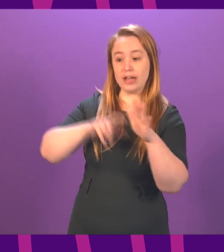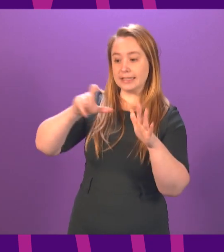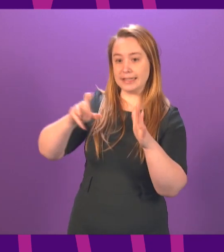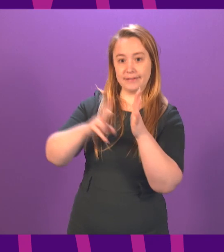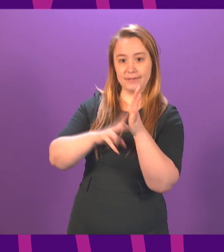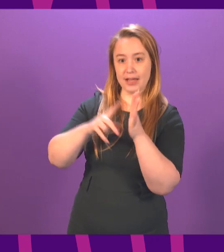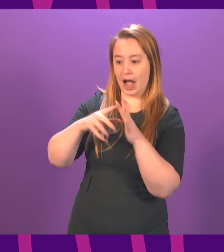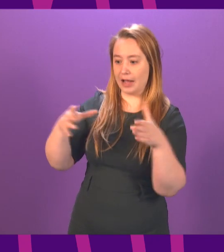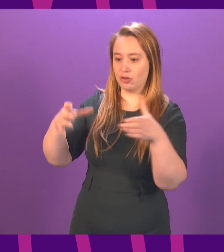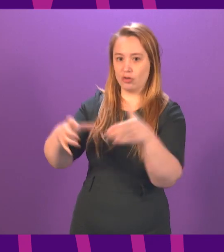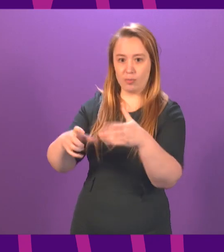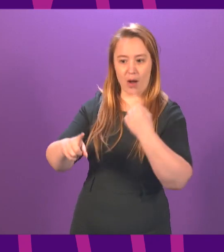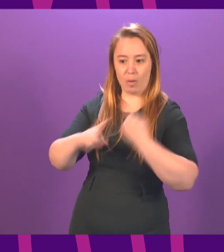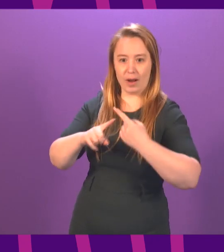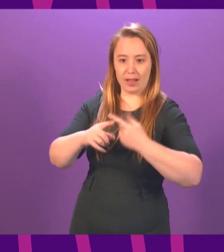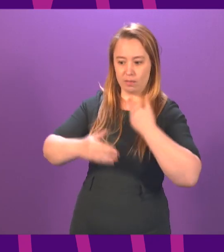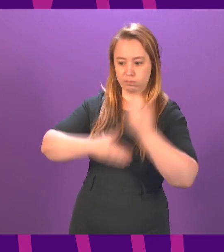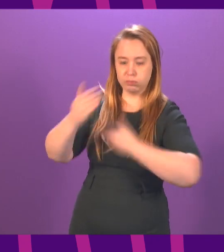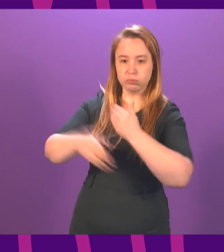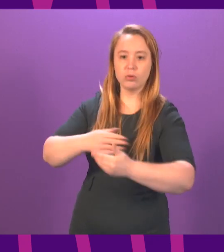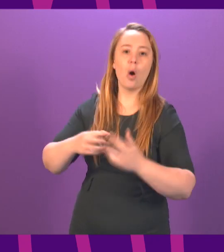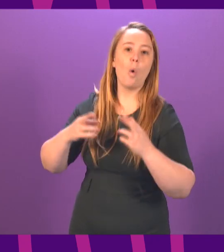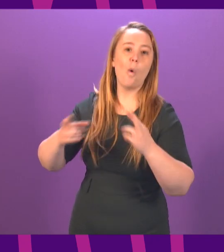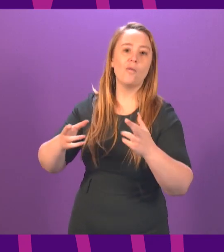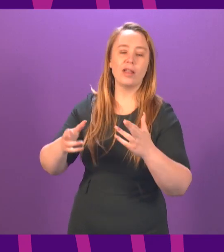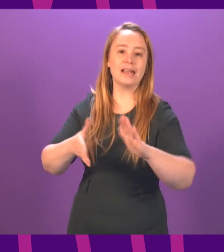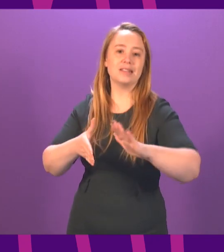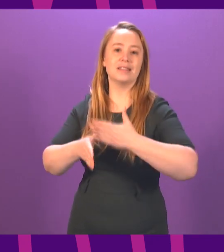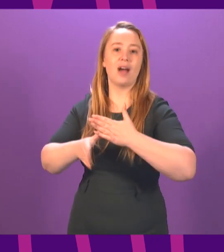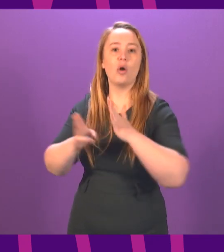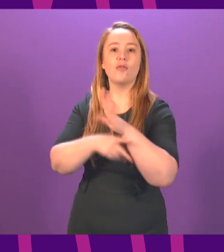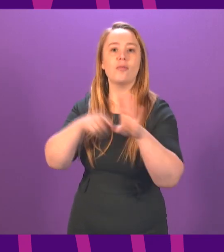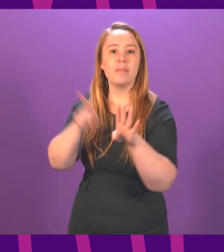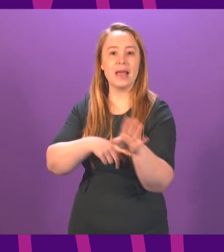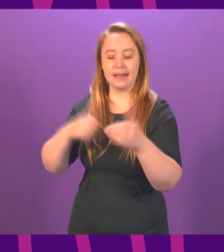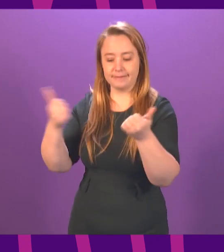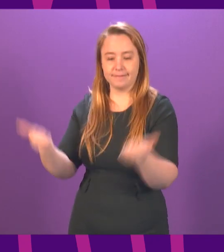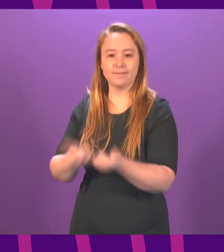which we are aiming to do by the start of May, the sooner we get on to the wider population.